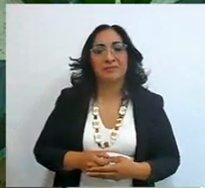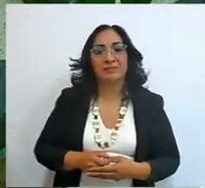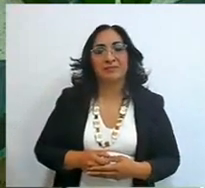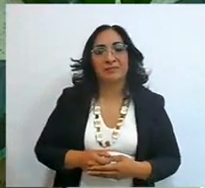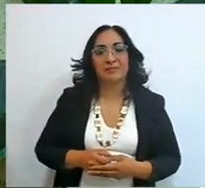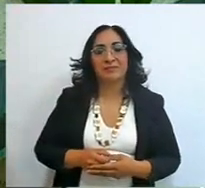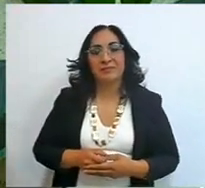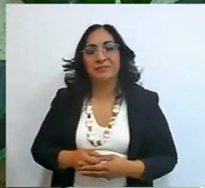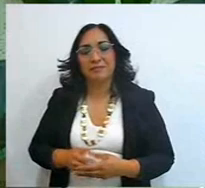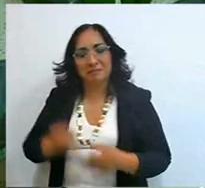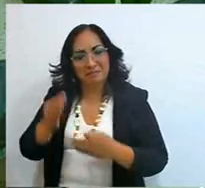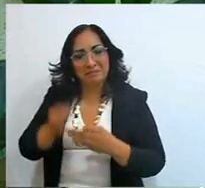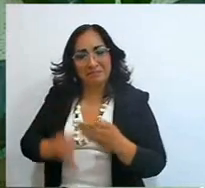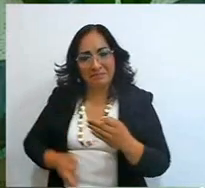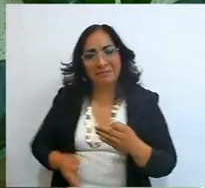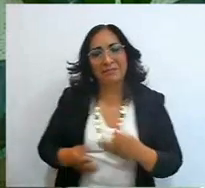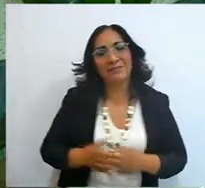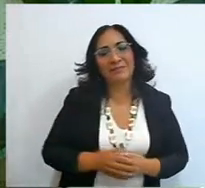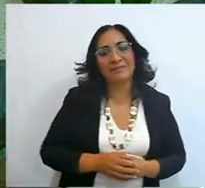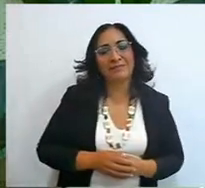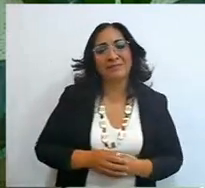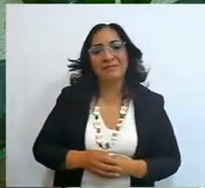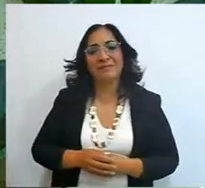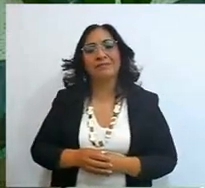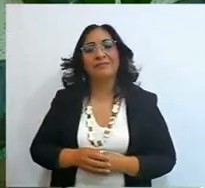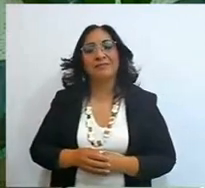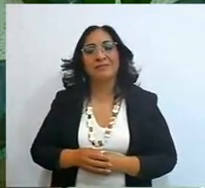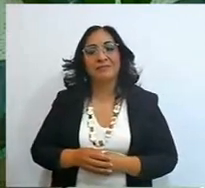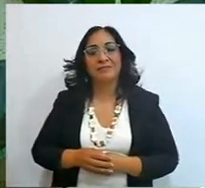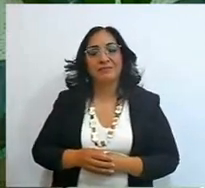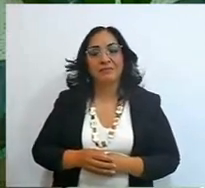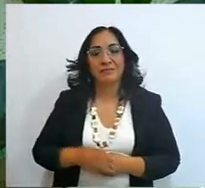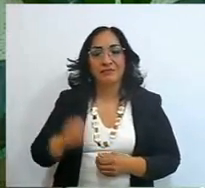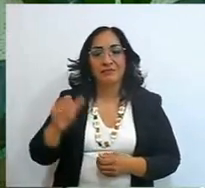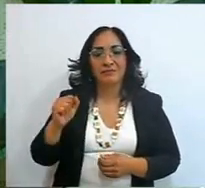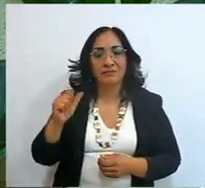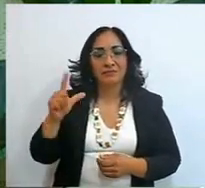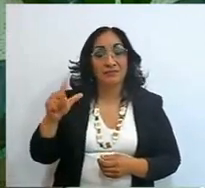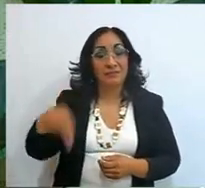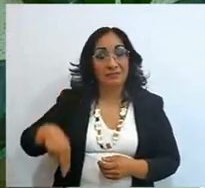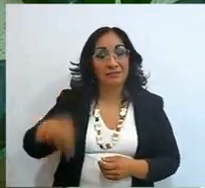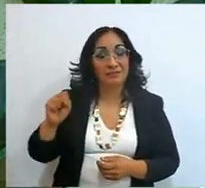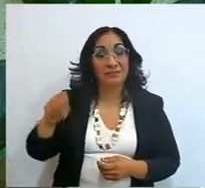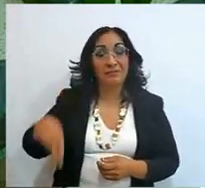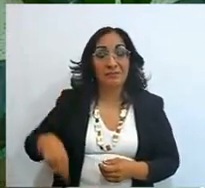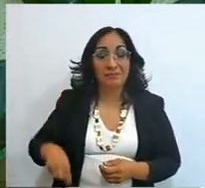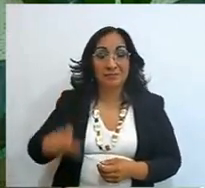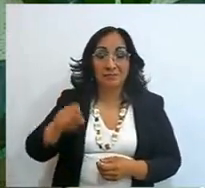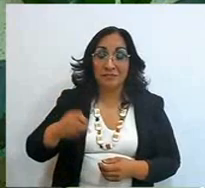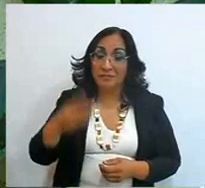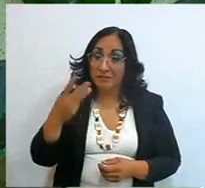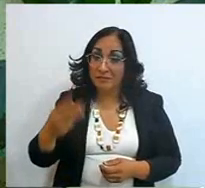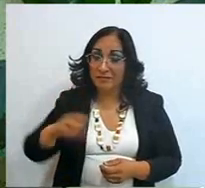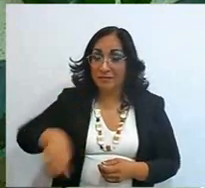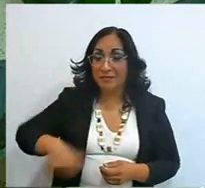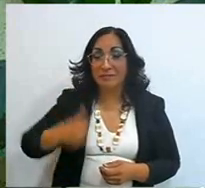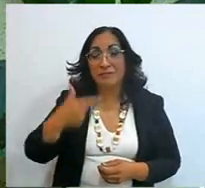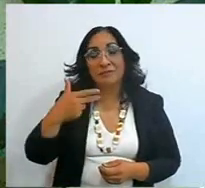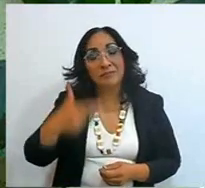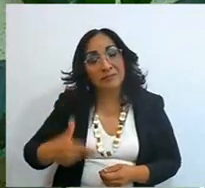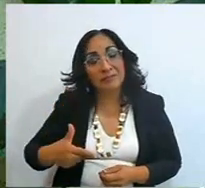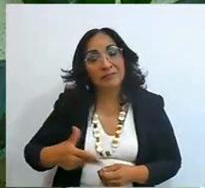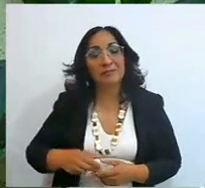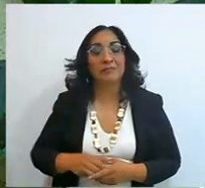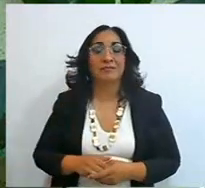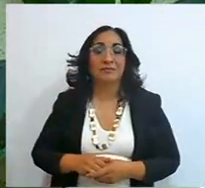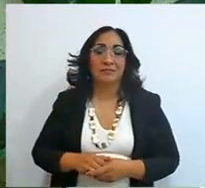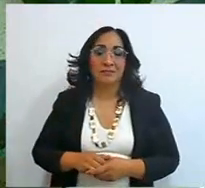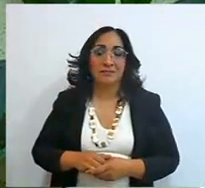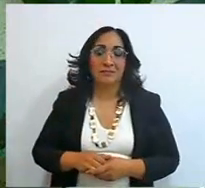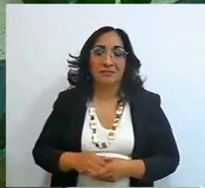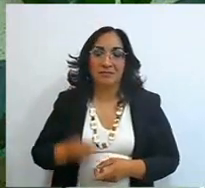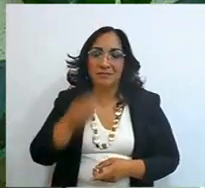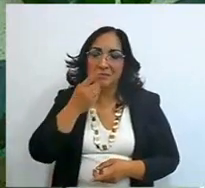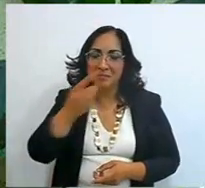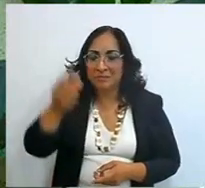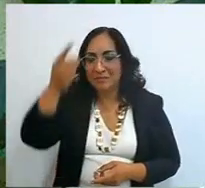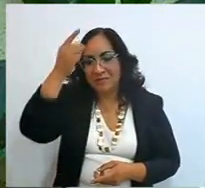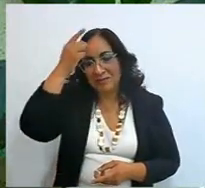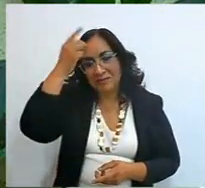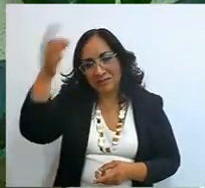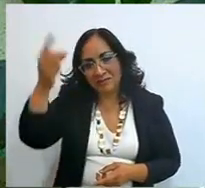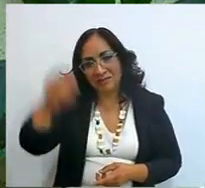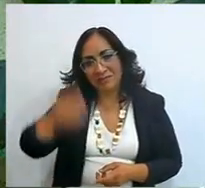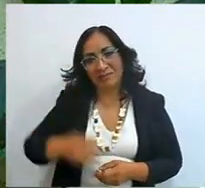finally in Psalm 32:8 says the Lord,